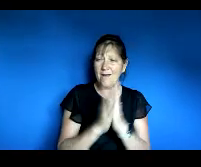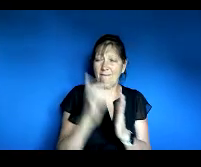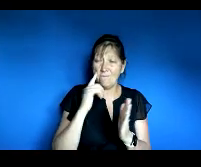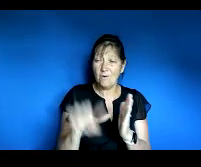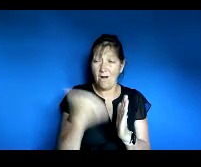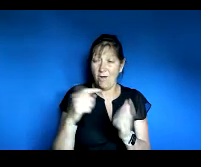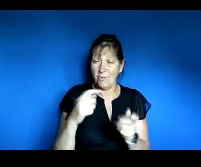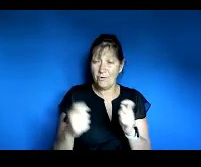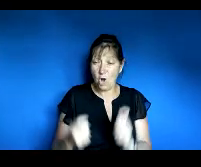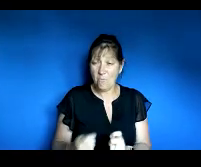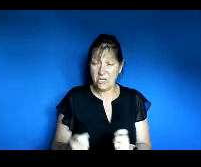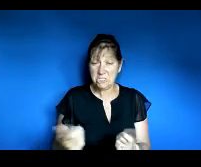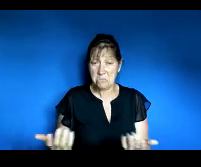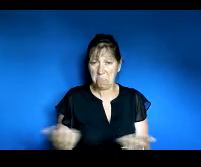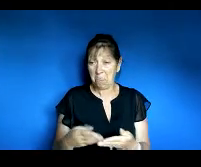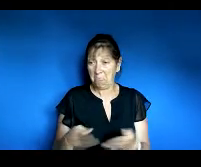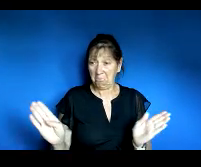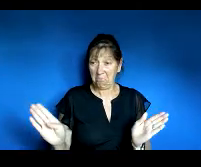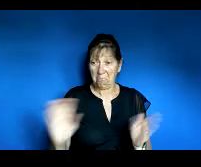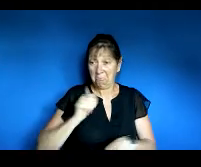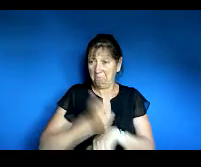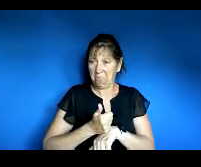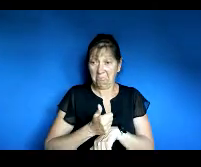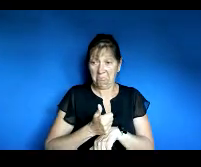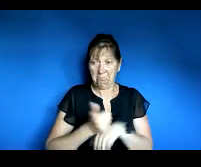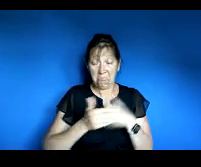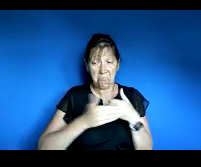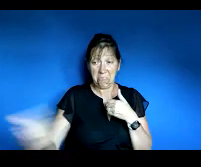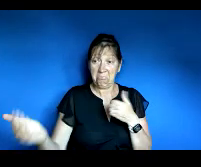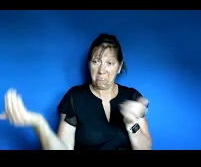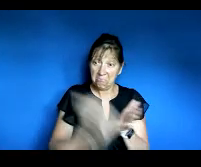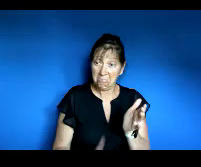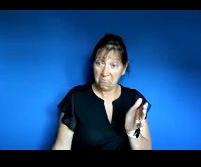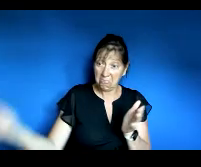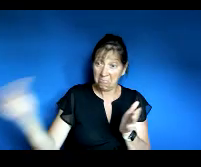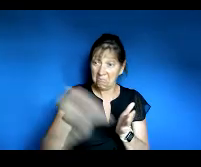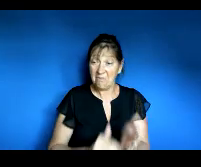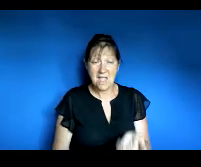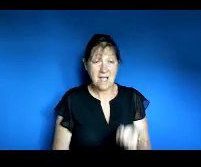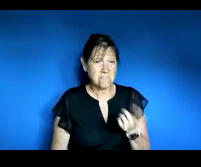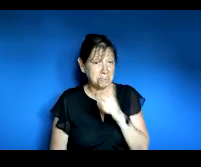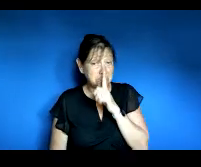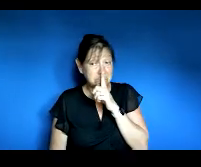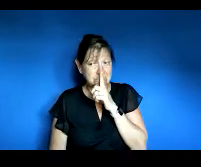generally, more documentation is not required. There might be certain situations where we'll ask a student